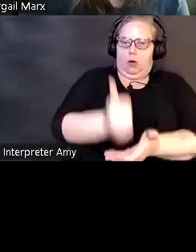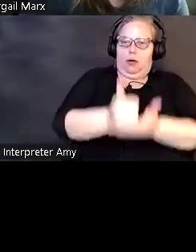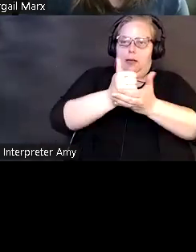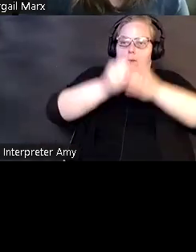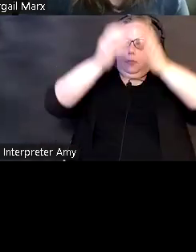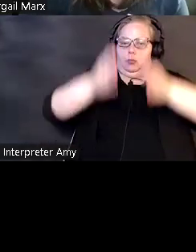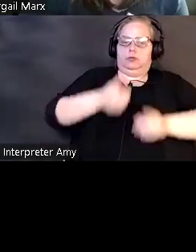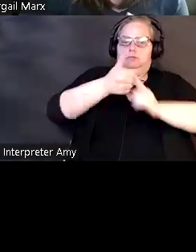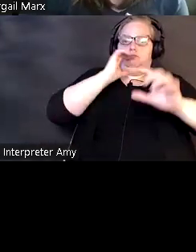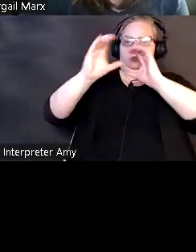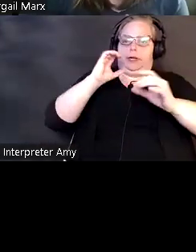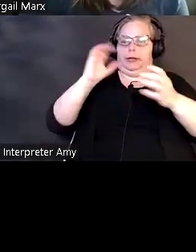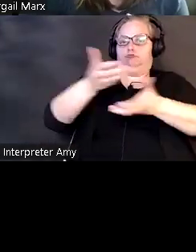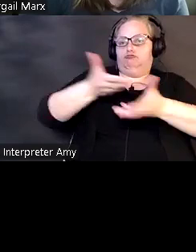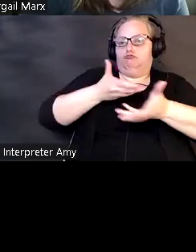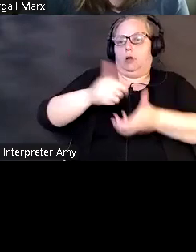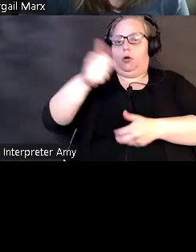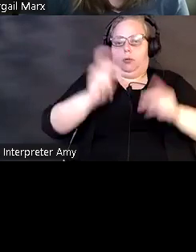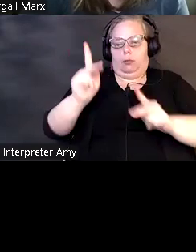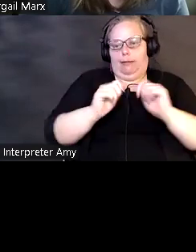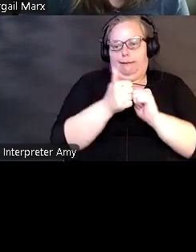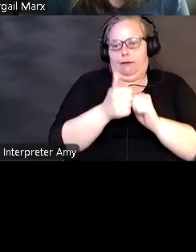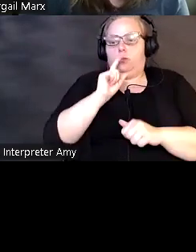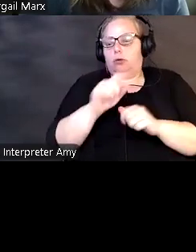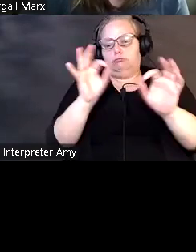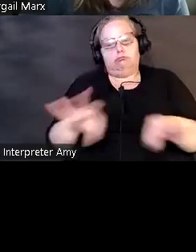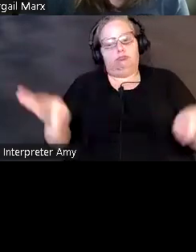And it's important to really stick with it and be persistent.